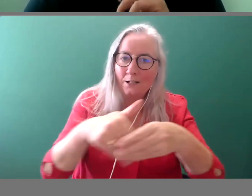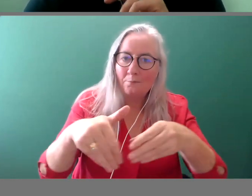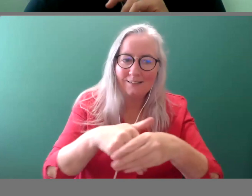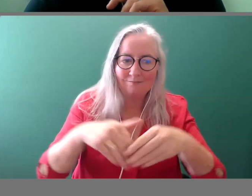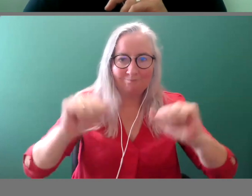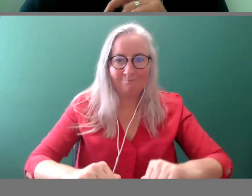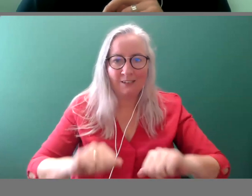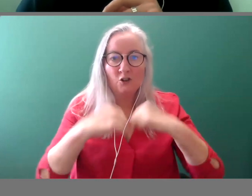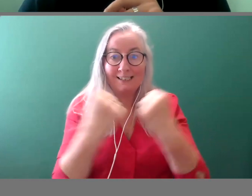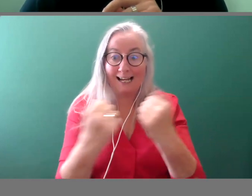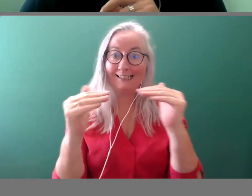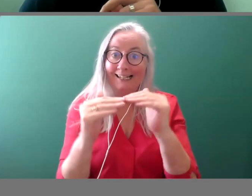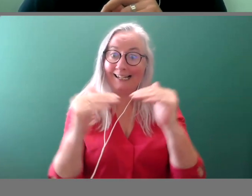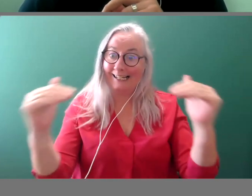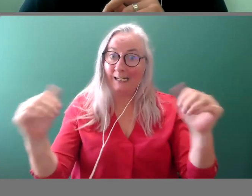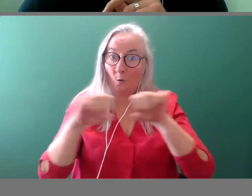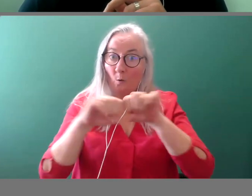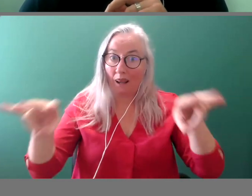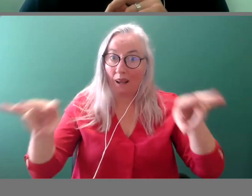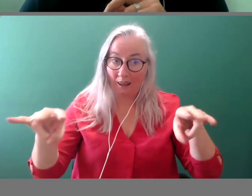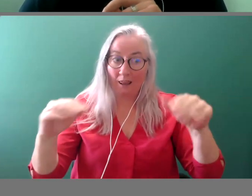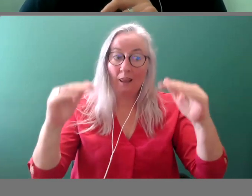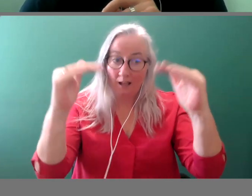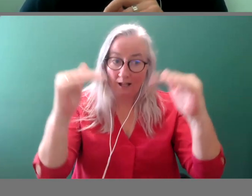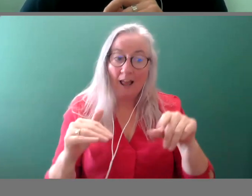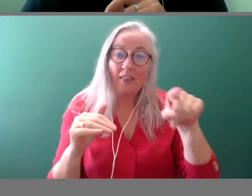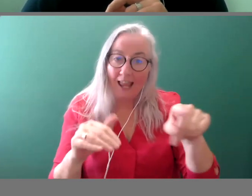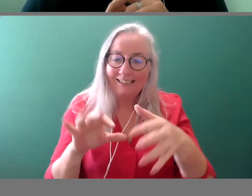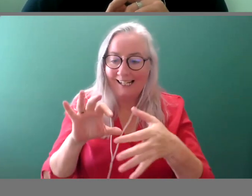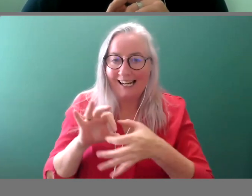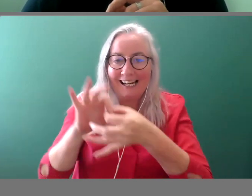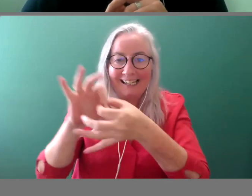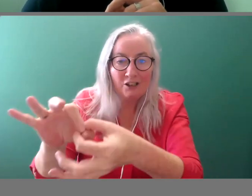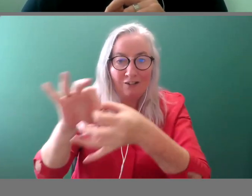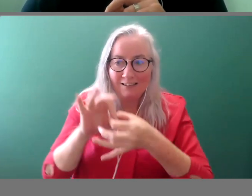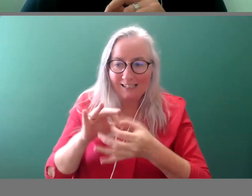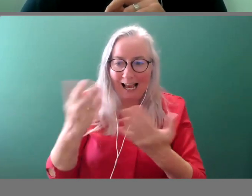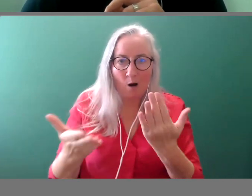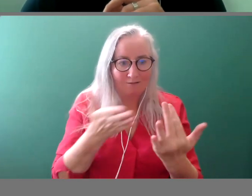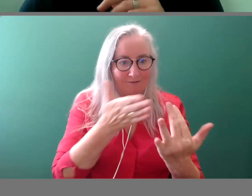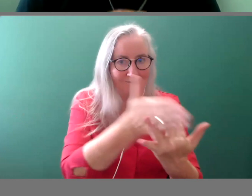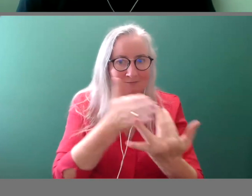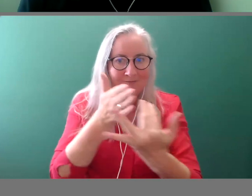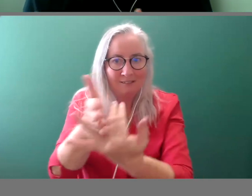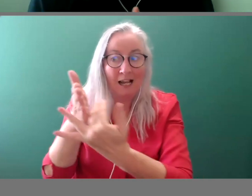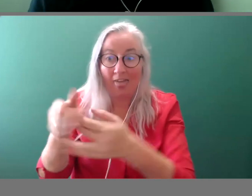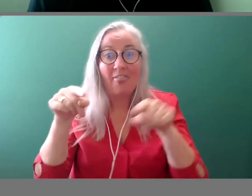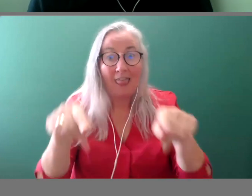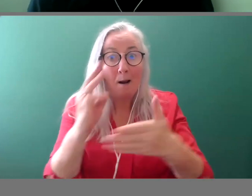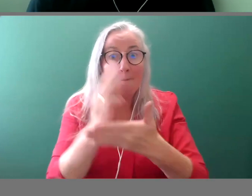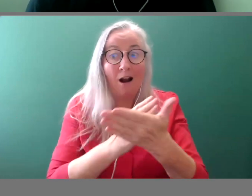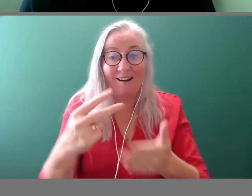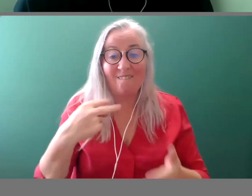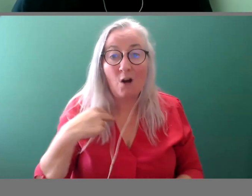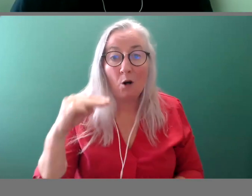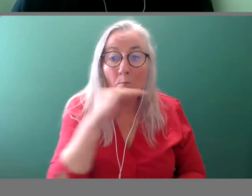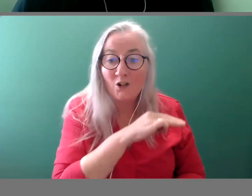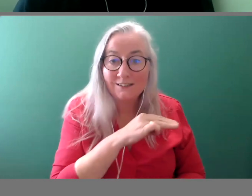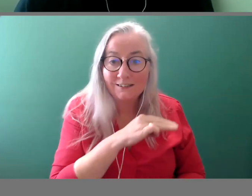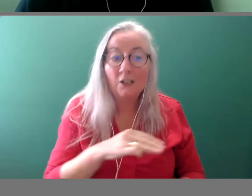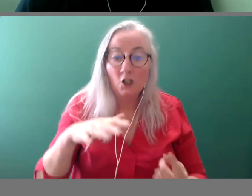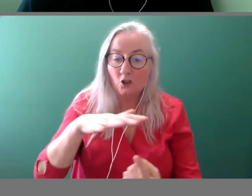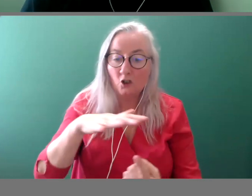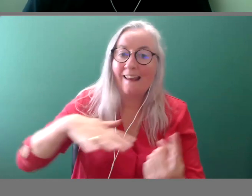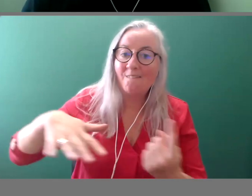equal basis. So this is a consideration that the environment and services can be